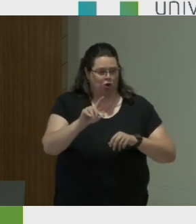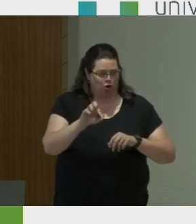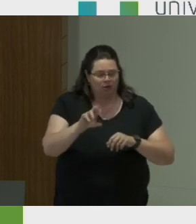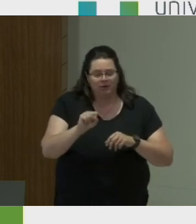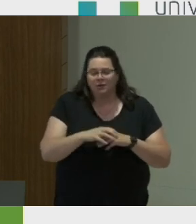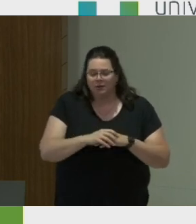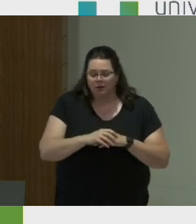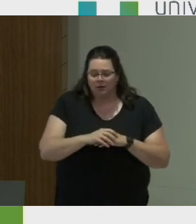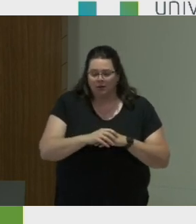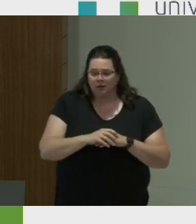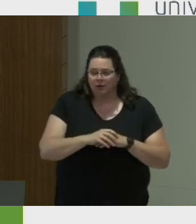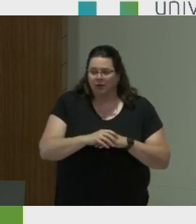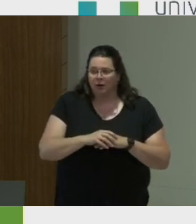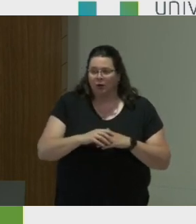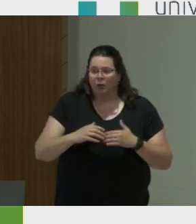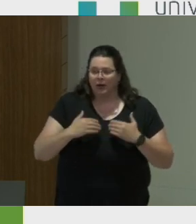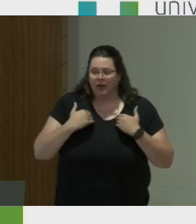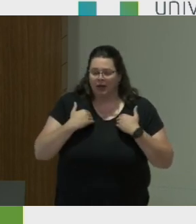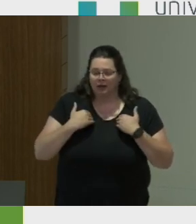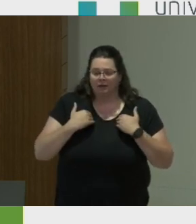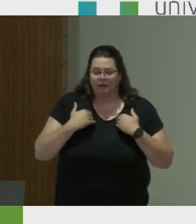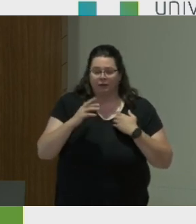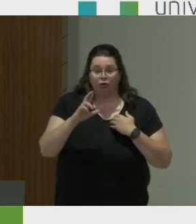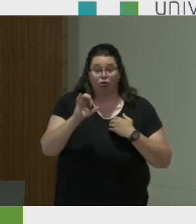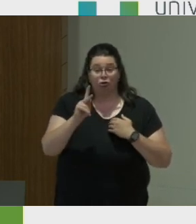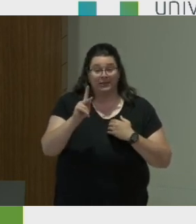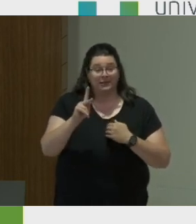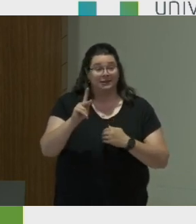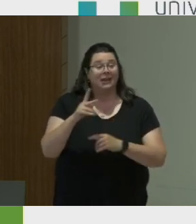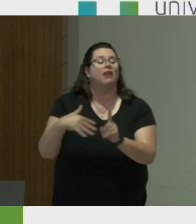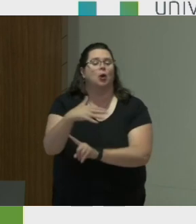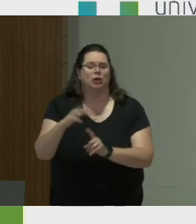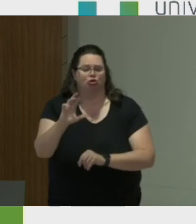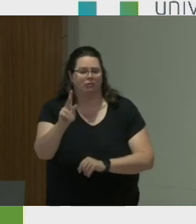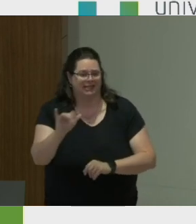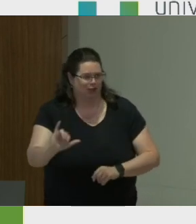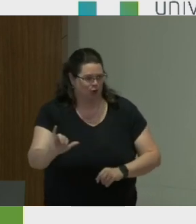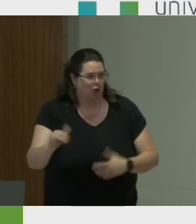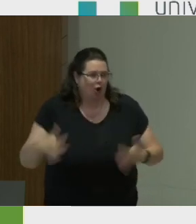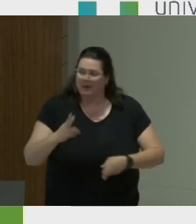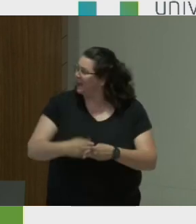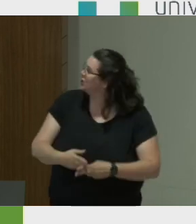risk in the environment, as I already told you. Here we have it now, sorry.